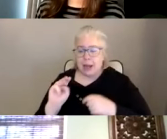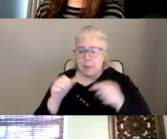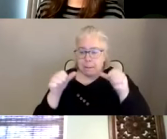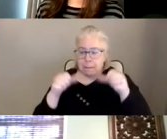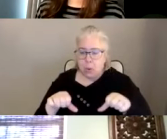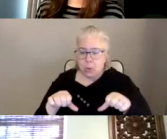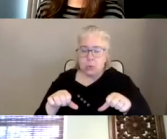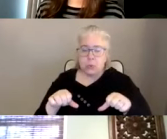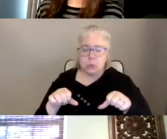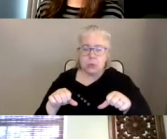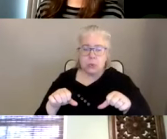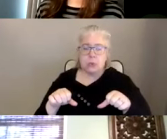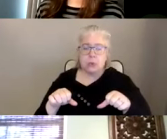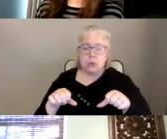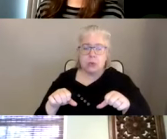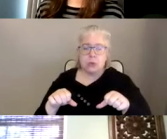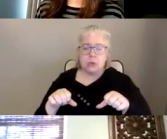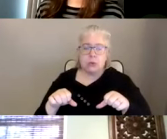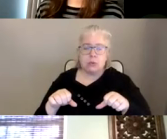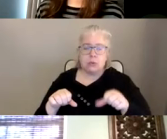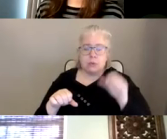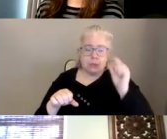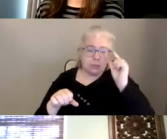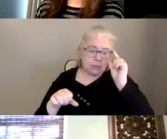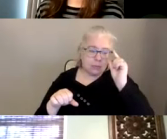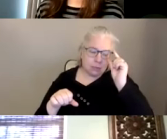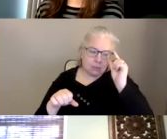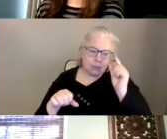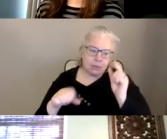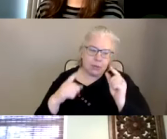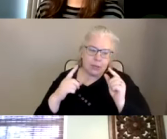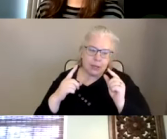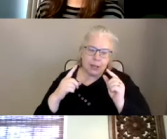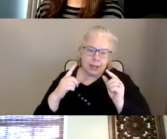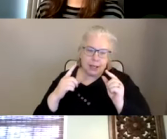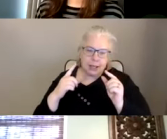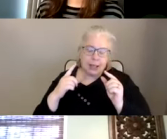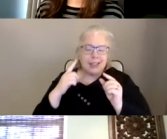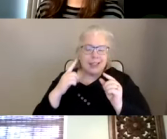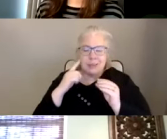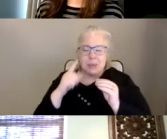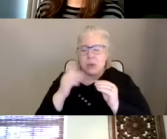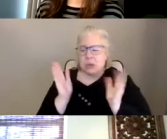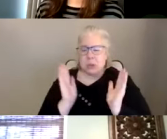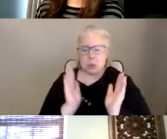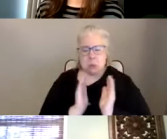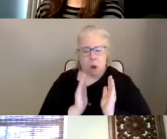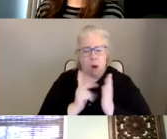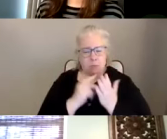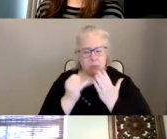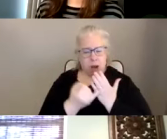In addition to copy, again you have to think about those are going to be very small projects based upon the fact